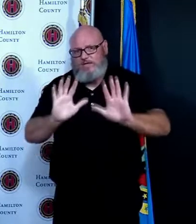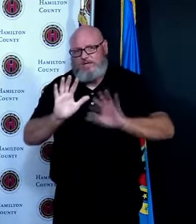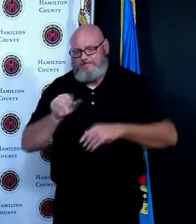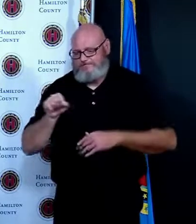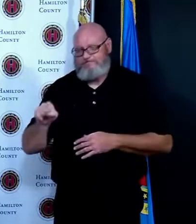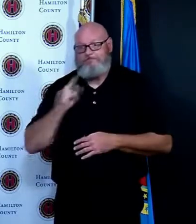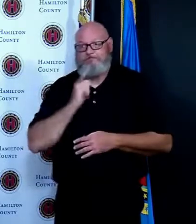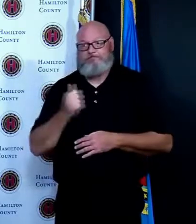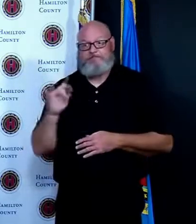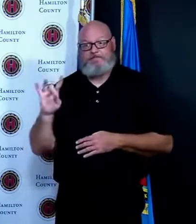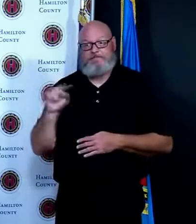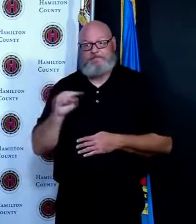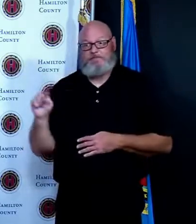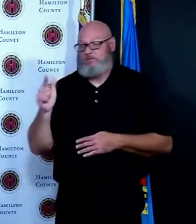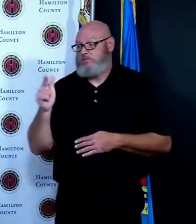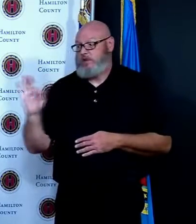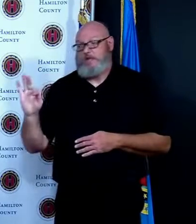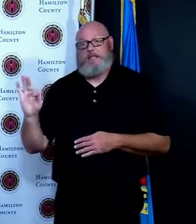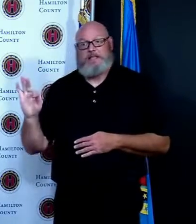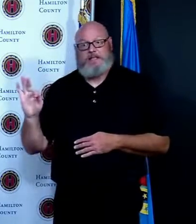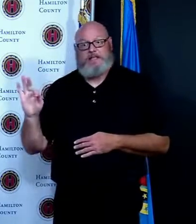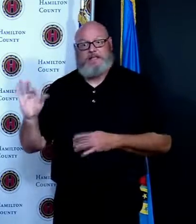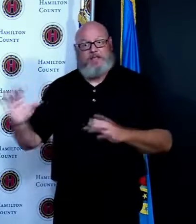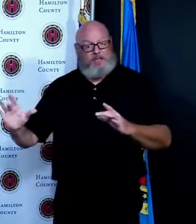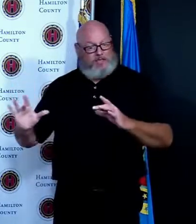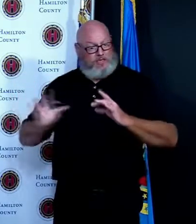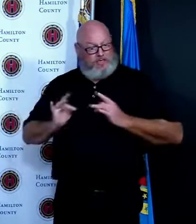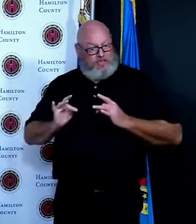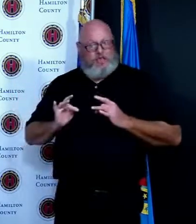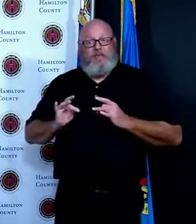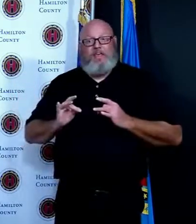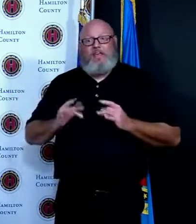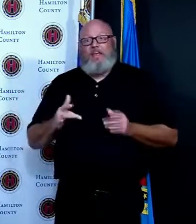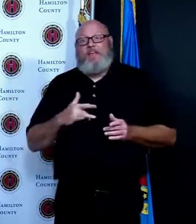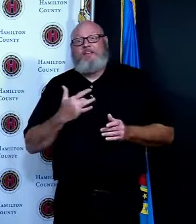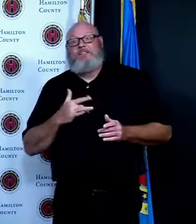worst of the sickness you might have some symptoms and you might not get hospitalized